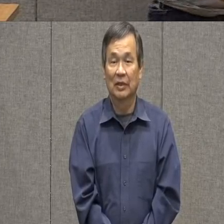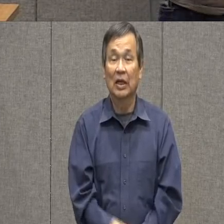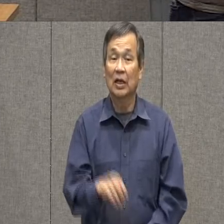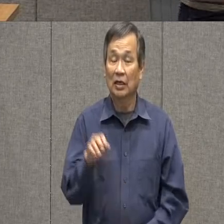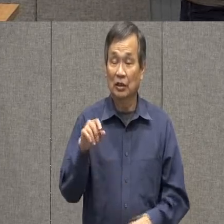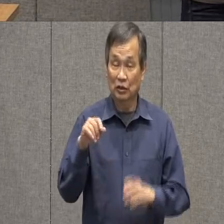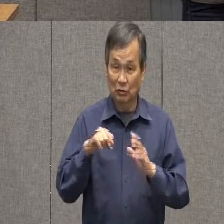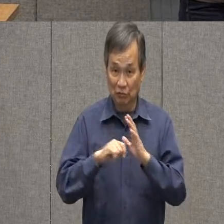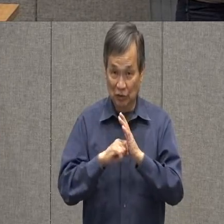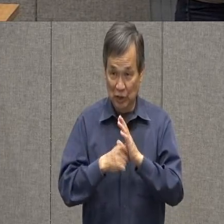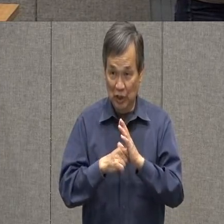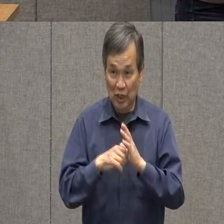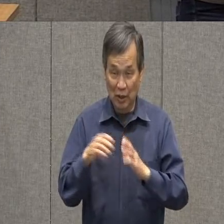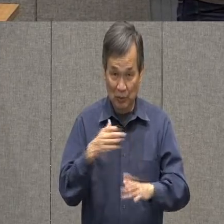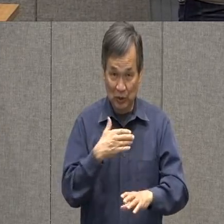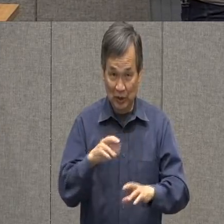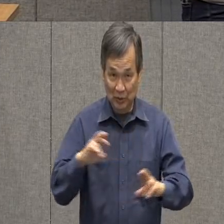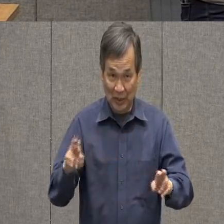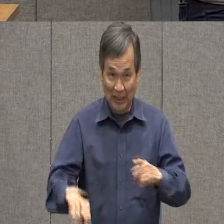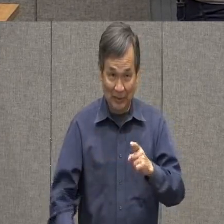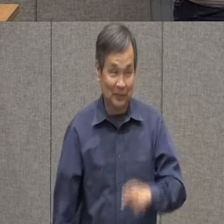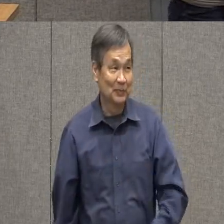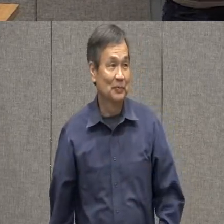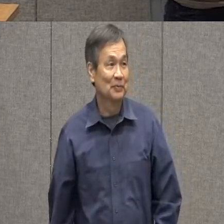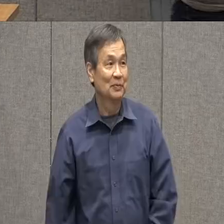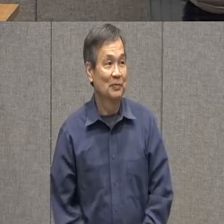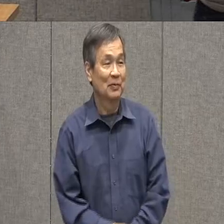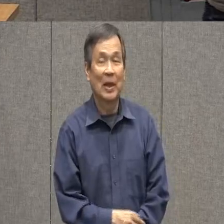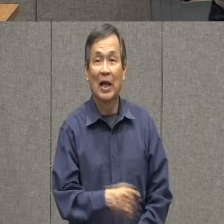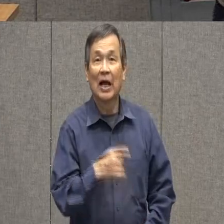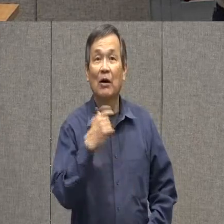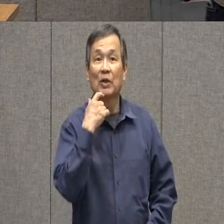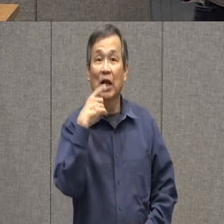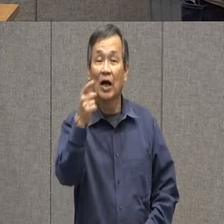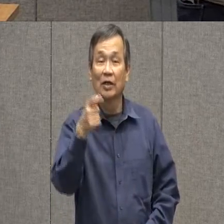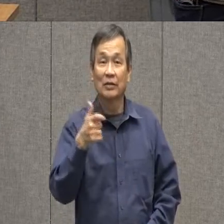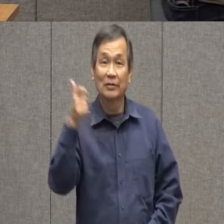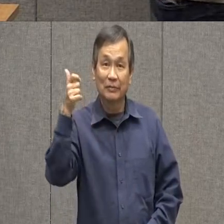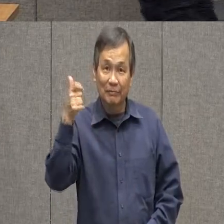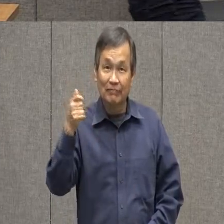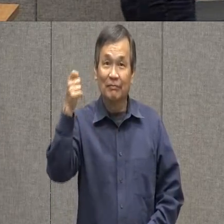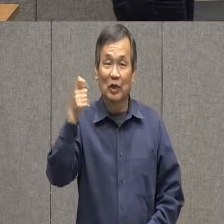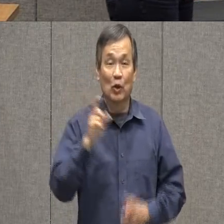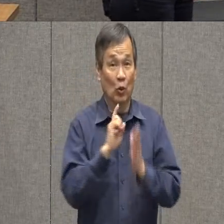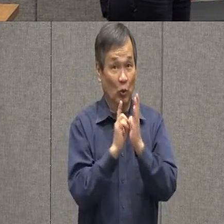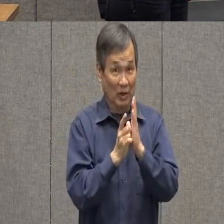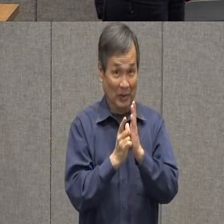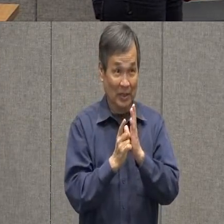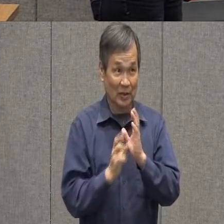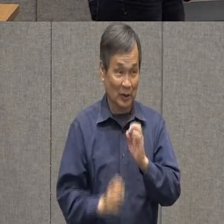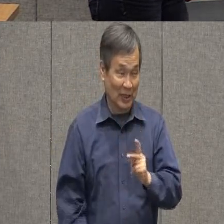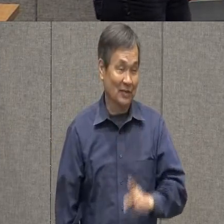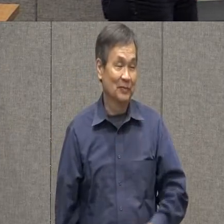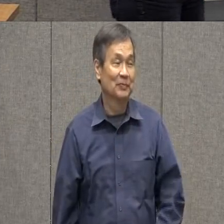And she's gonna pick a pose. And I will let you know when it's time to start drawing. [Ley] Okay, I can pick any kind of pose I want?